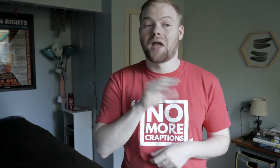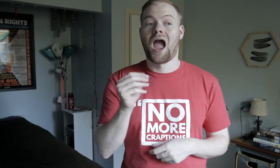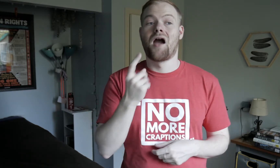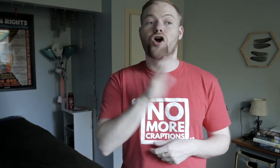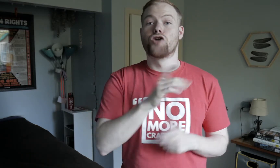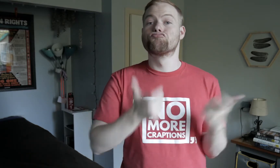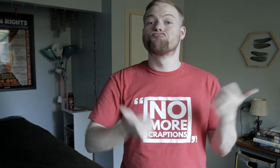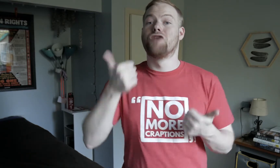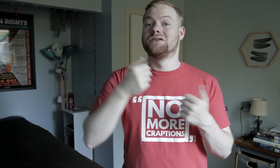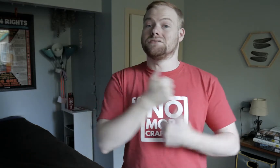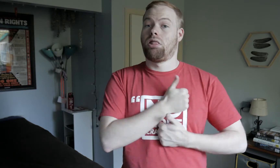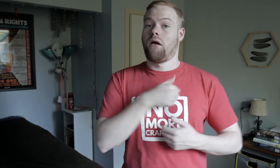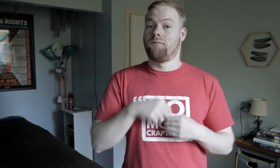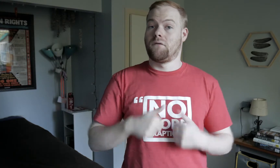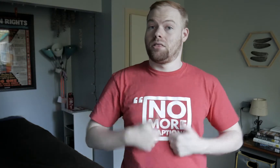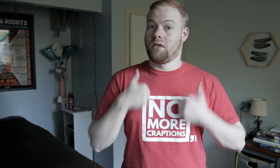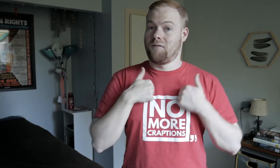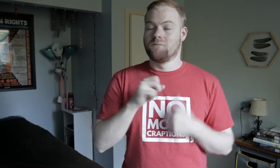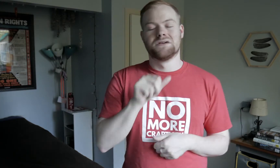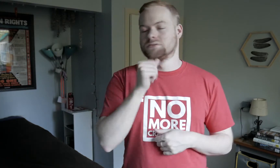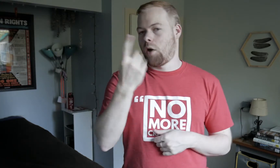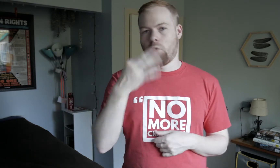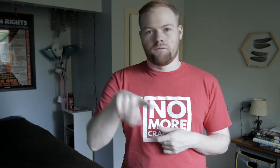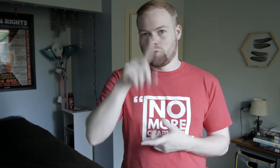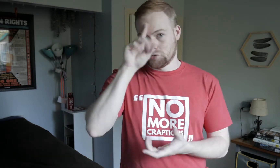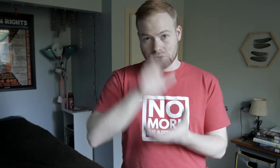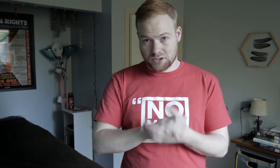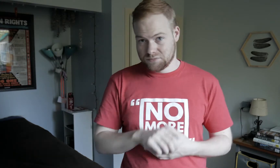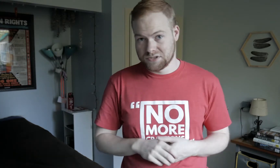And her greatest love in life is not one of those husbands.